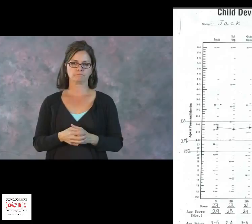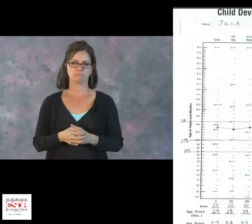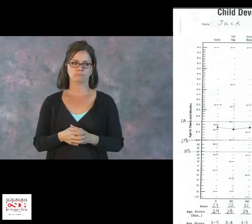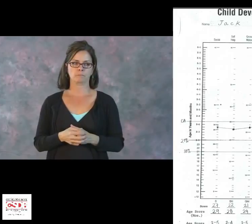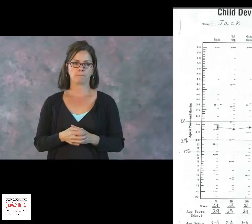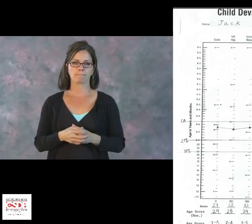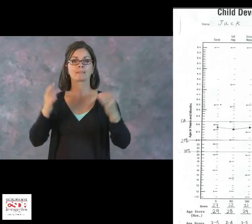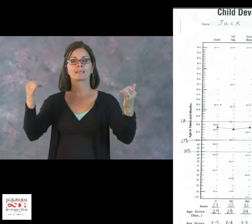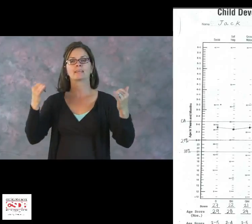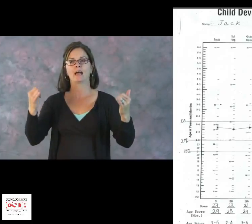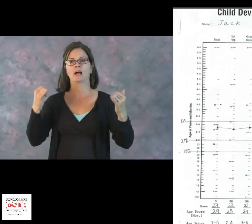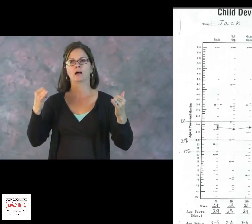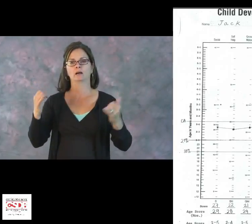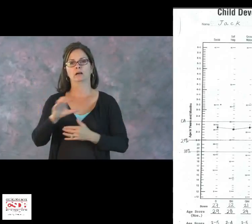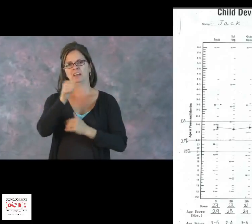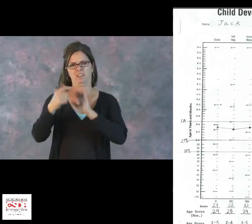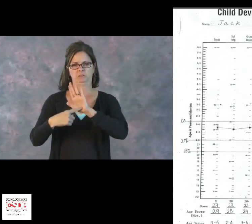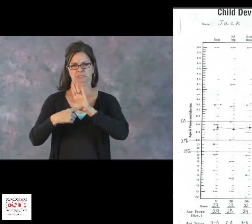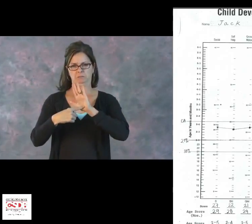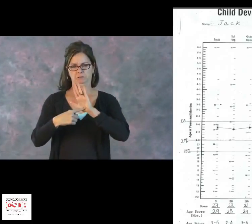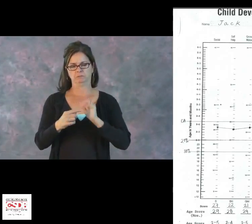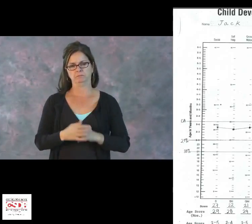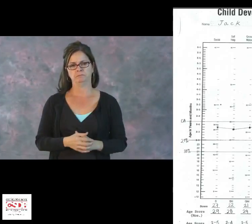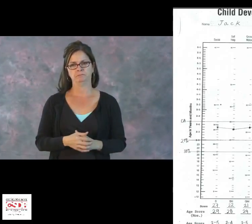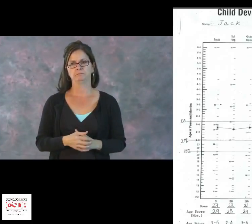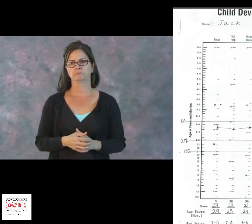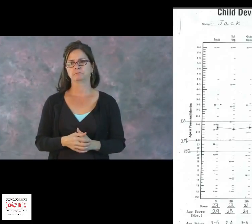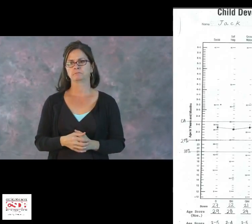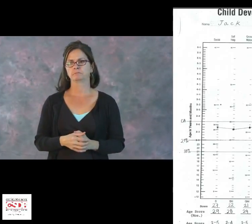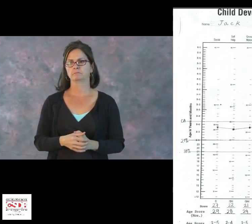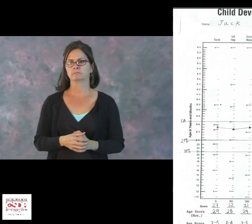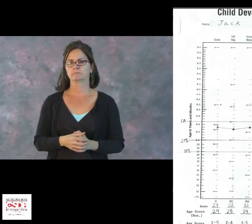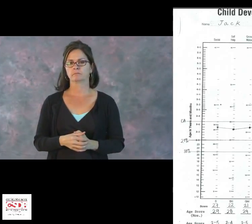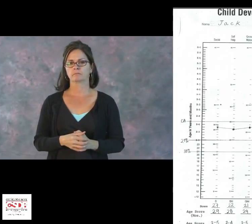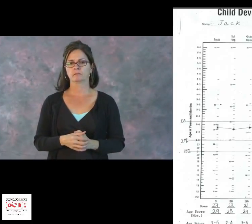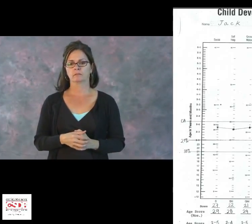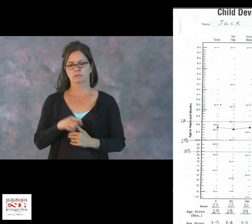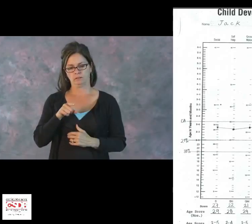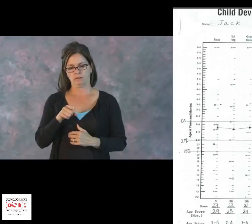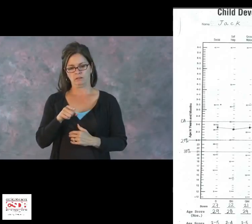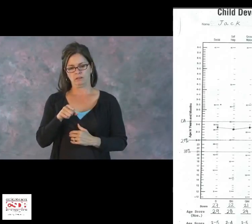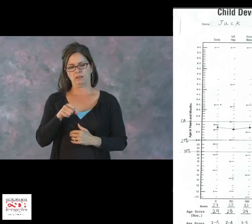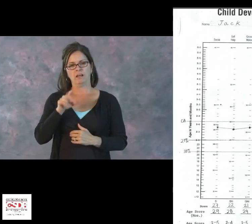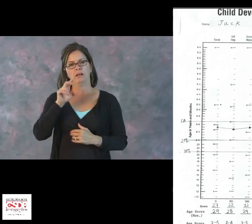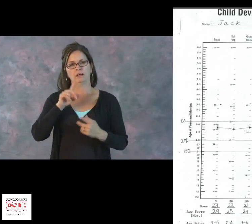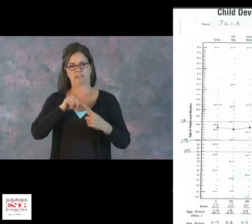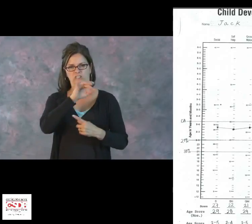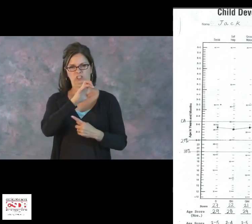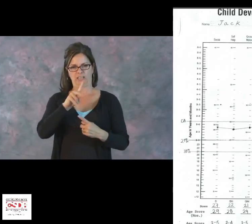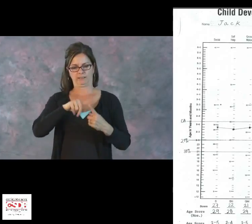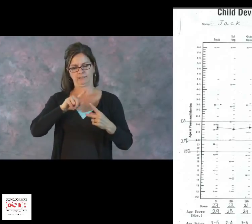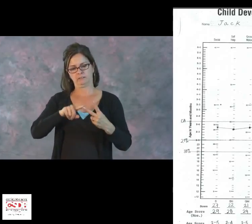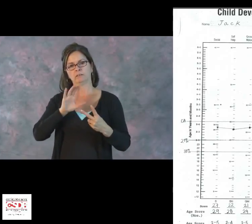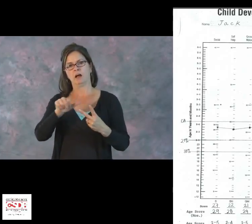Let's take a look at another child, who has a somewhat different profile.